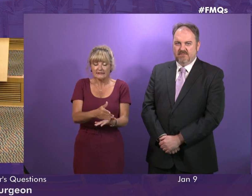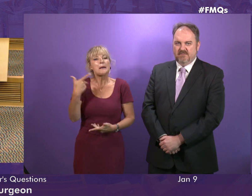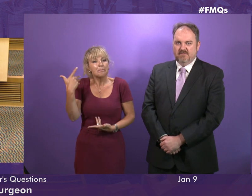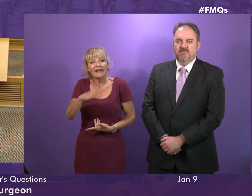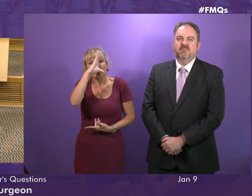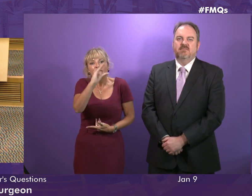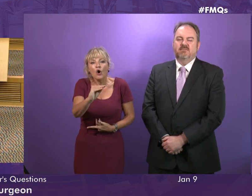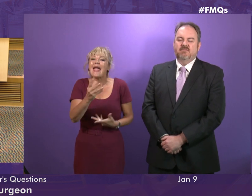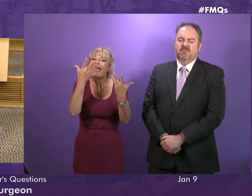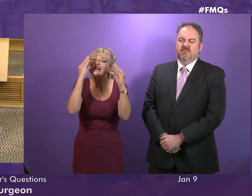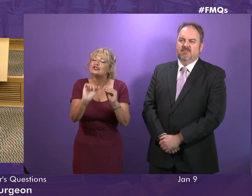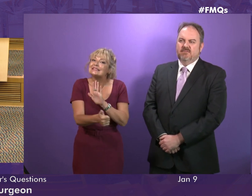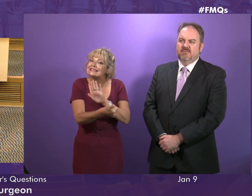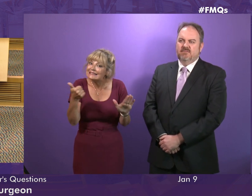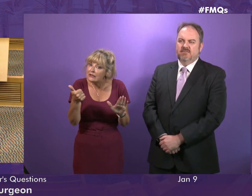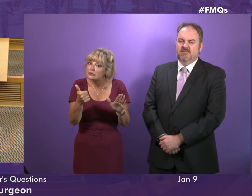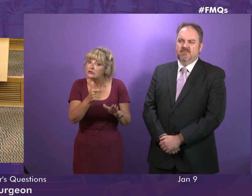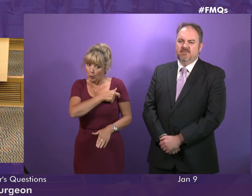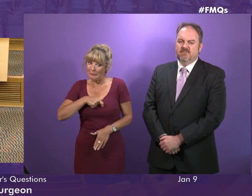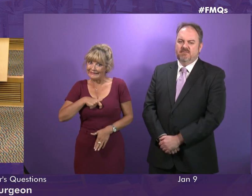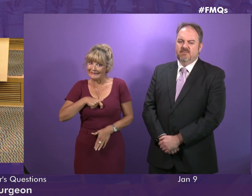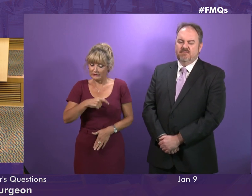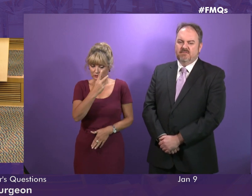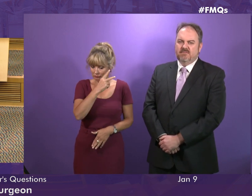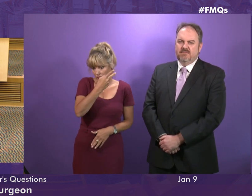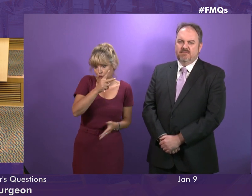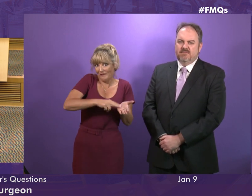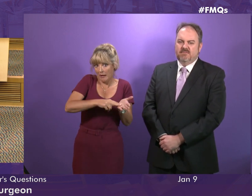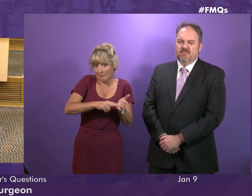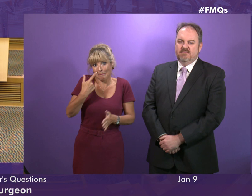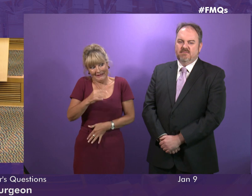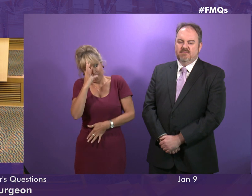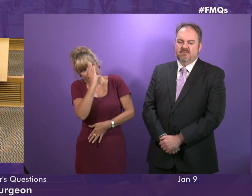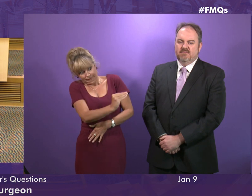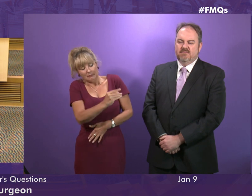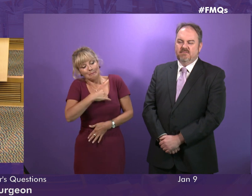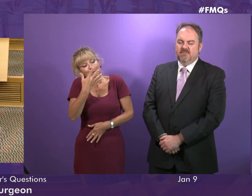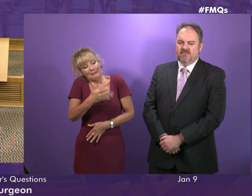and Skills Committee on 27 November that he had asked for such an analysis. I think that